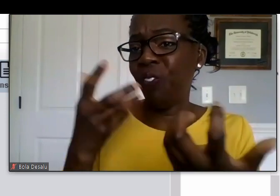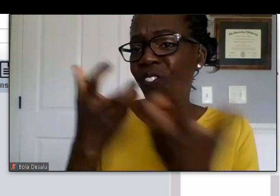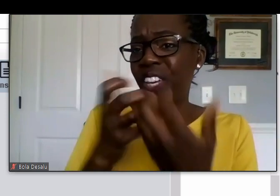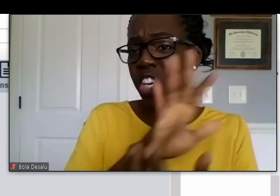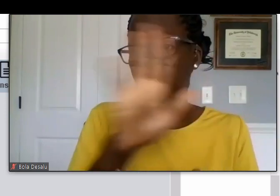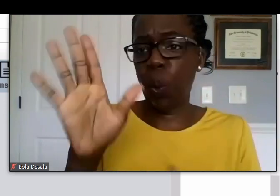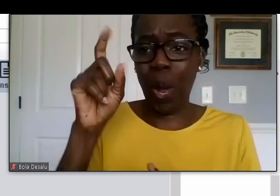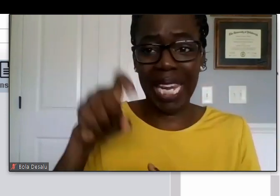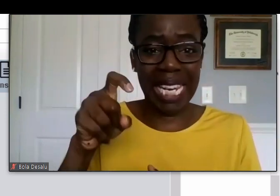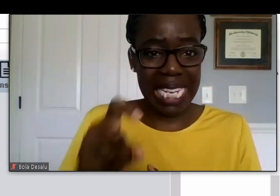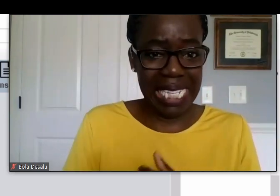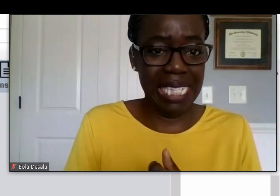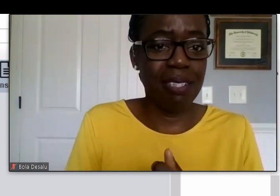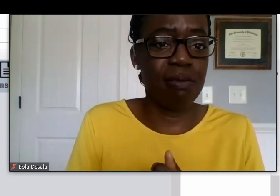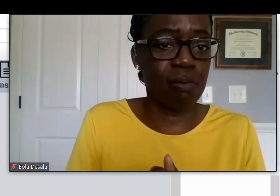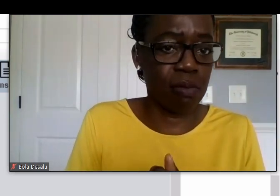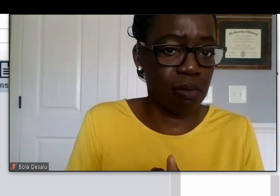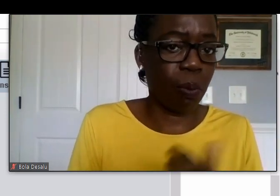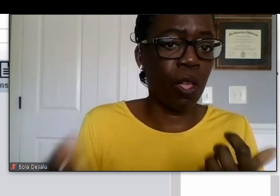that you can change it any color that fits your needs.